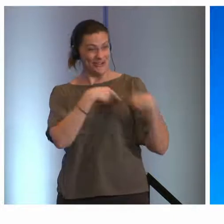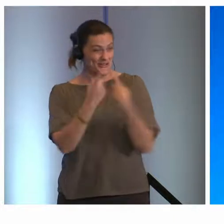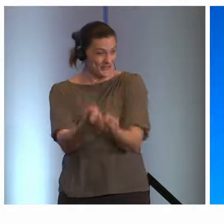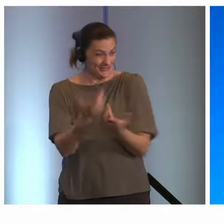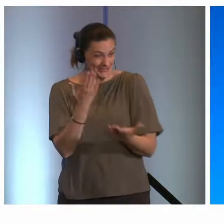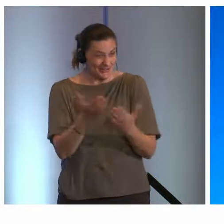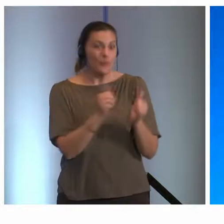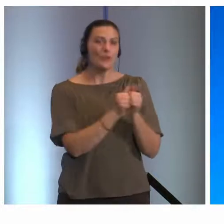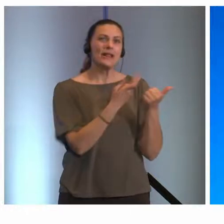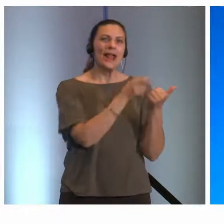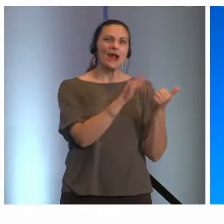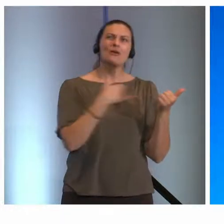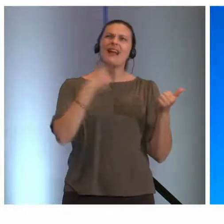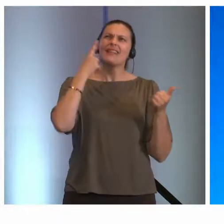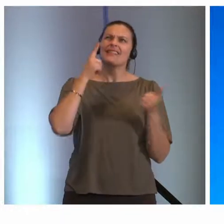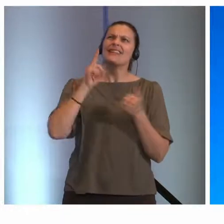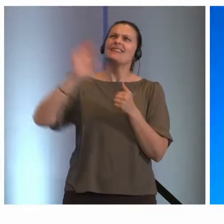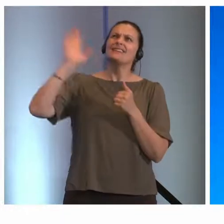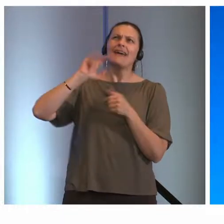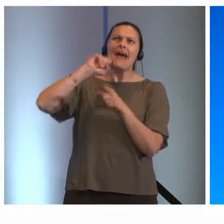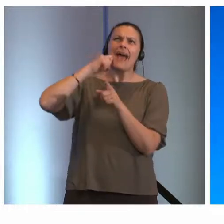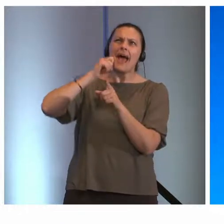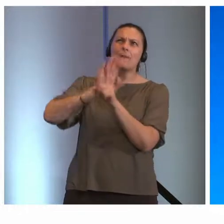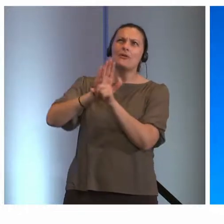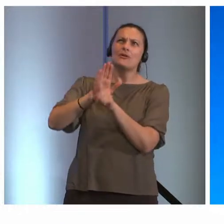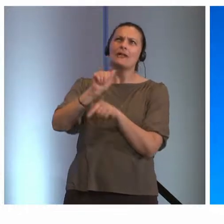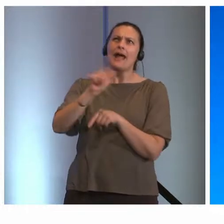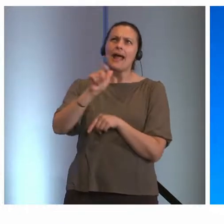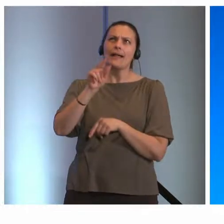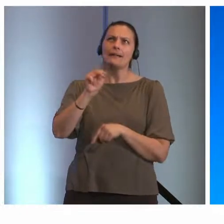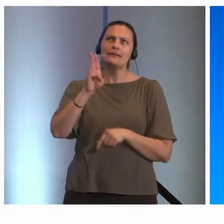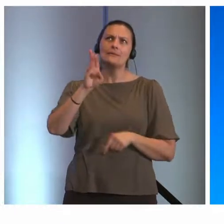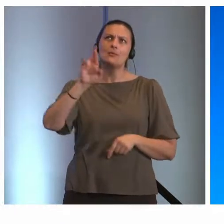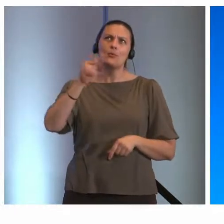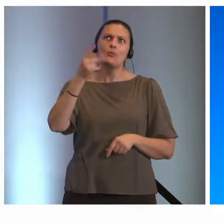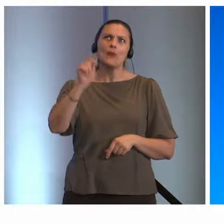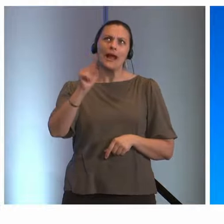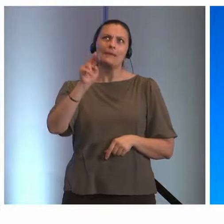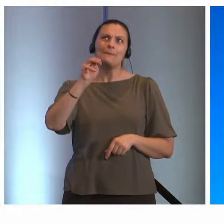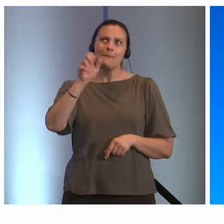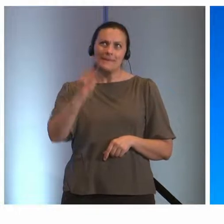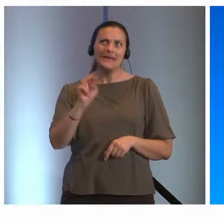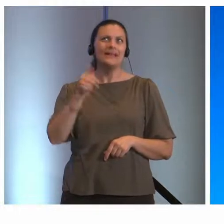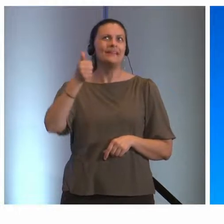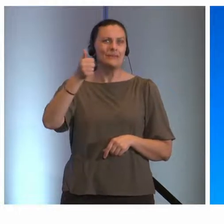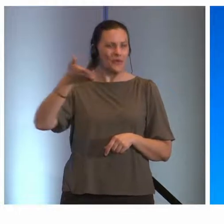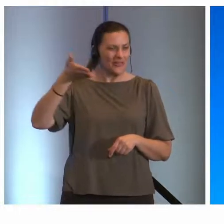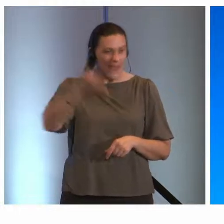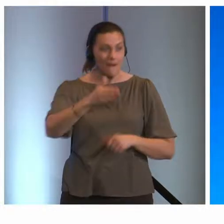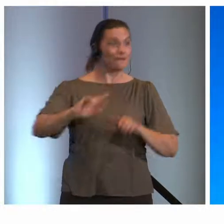and when it first started, and, I believe Alan Brightman was at